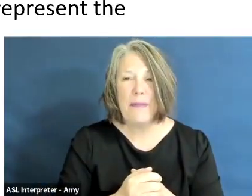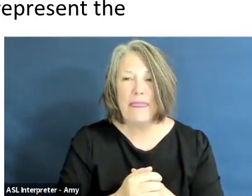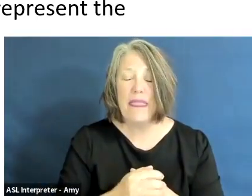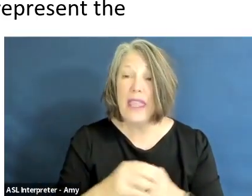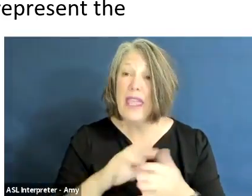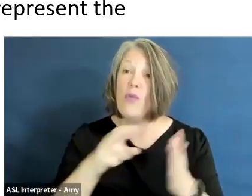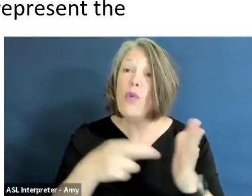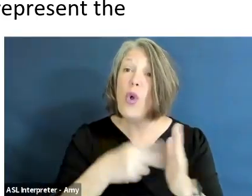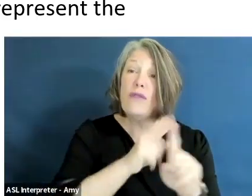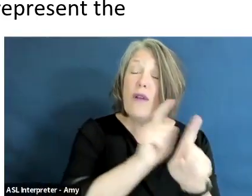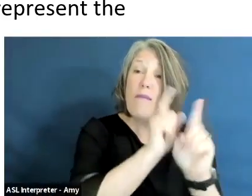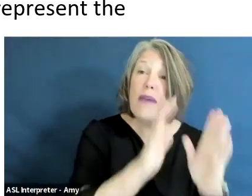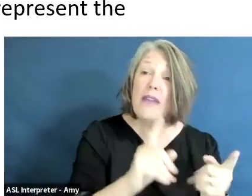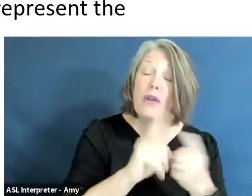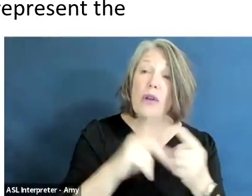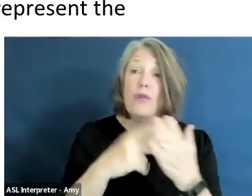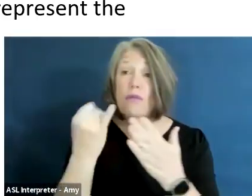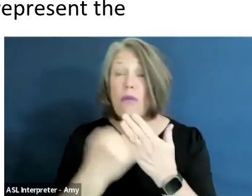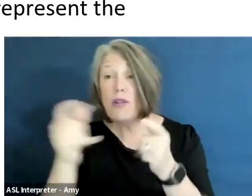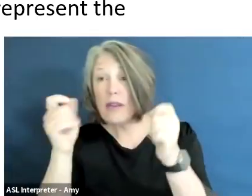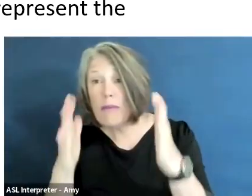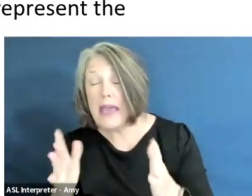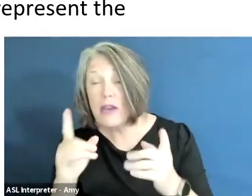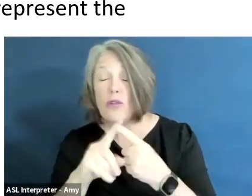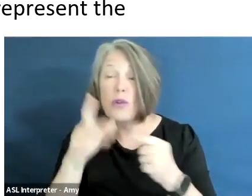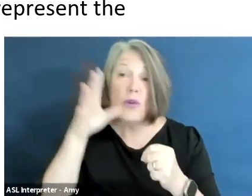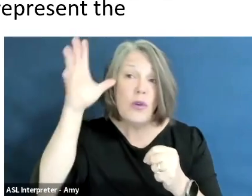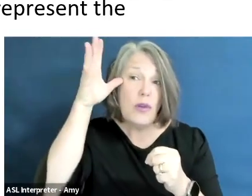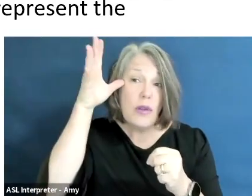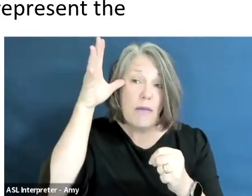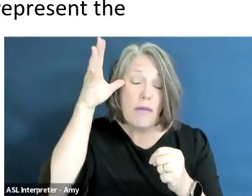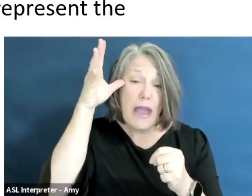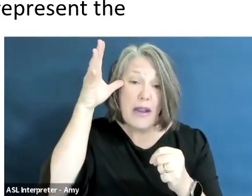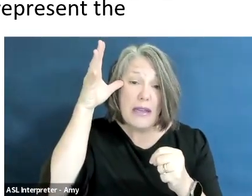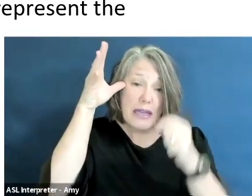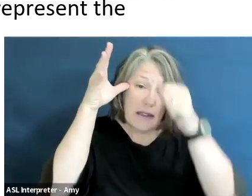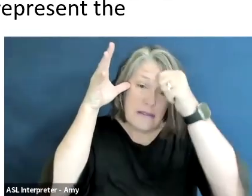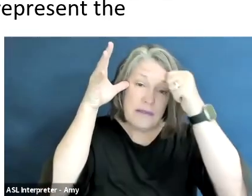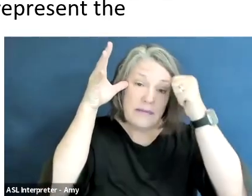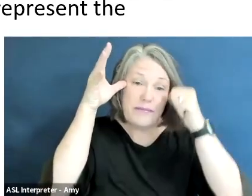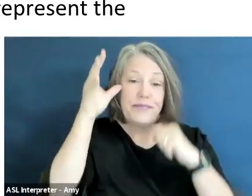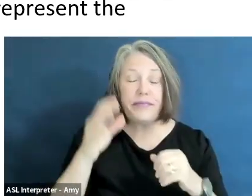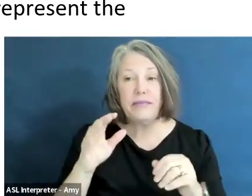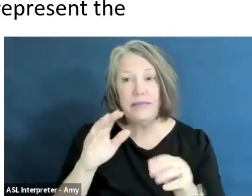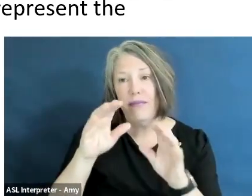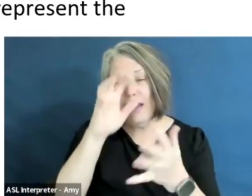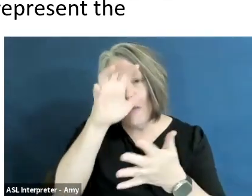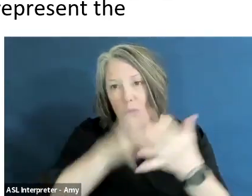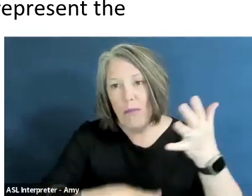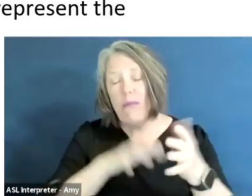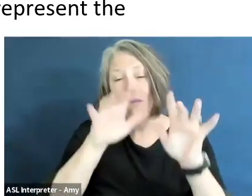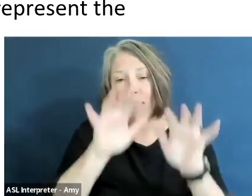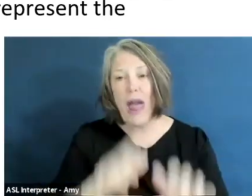mentor to project manager to parenting blogger. She is passionate about our community members